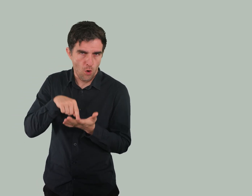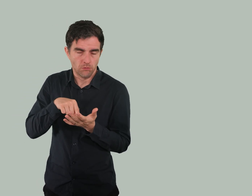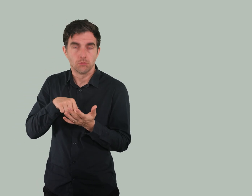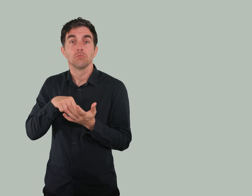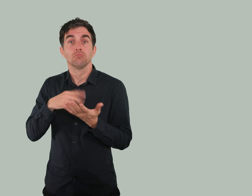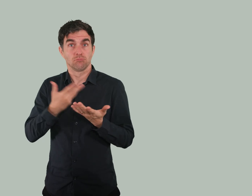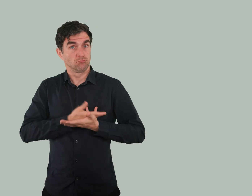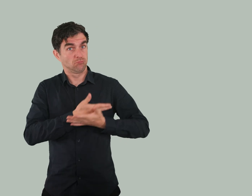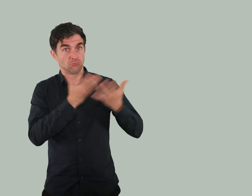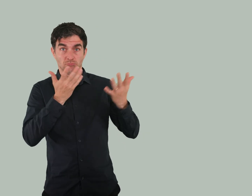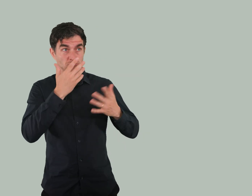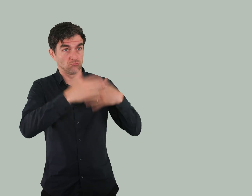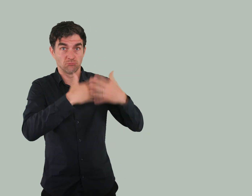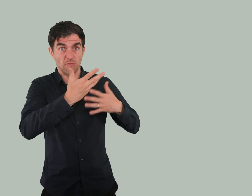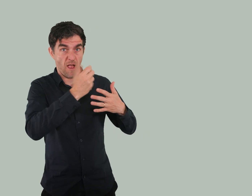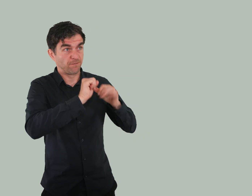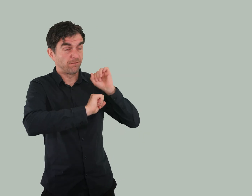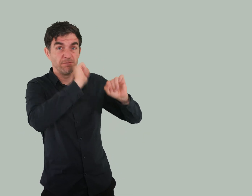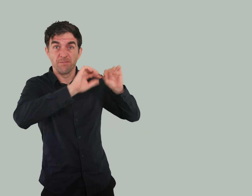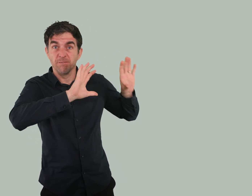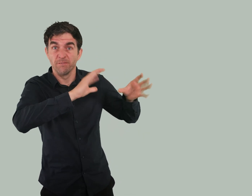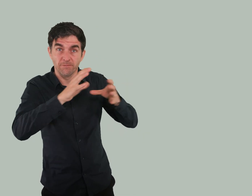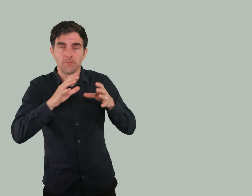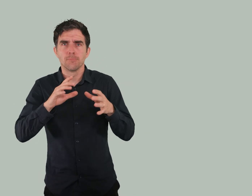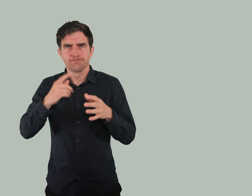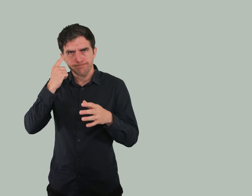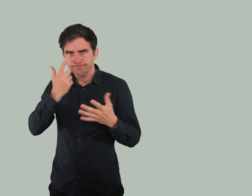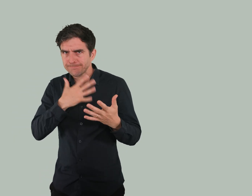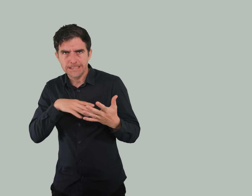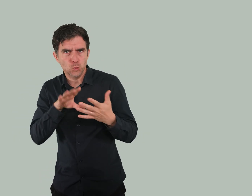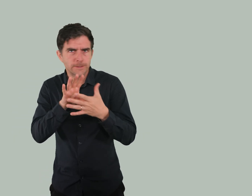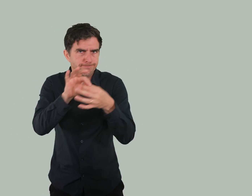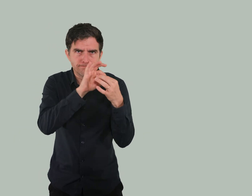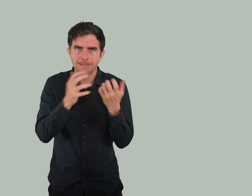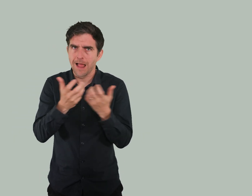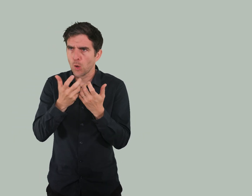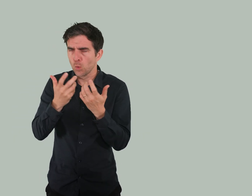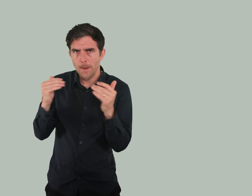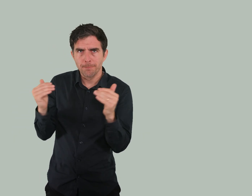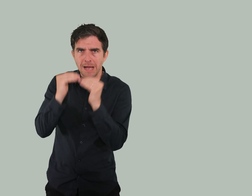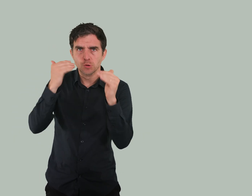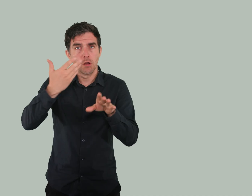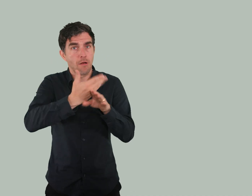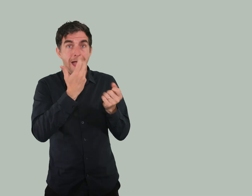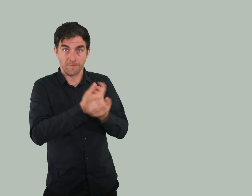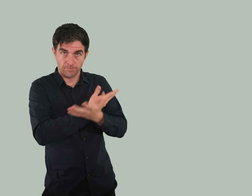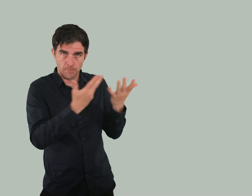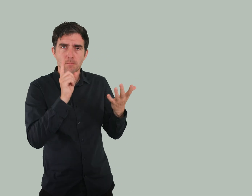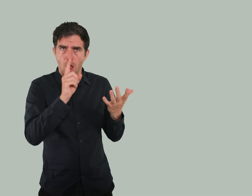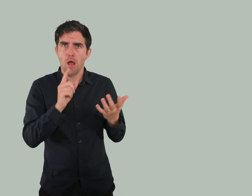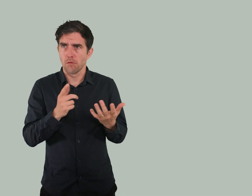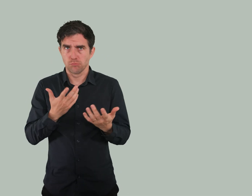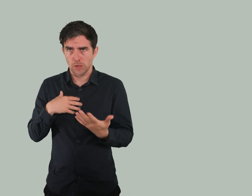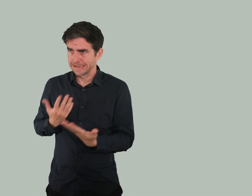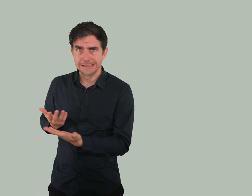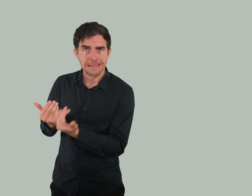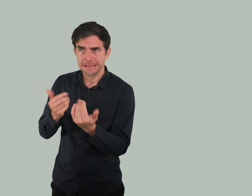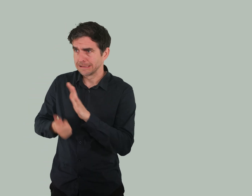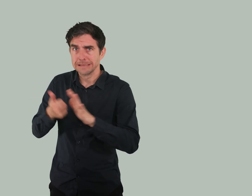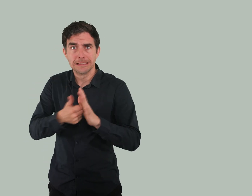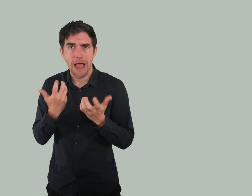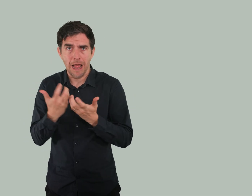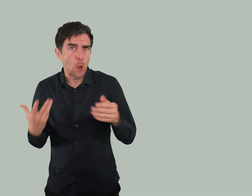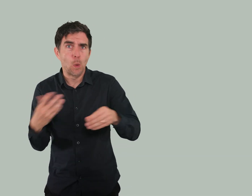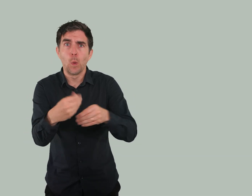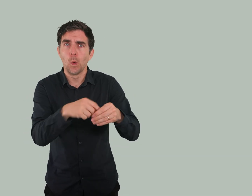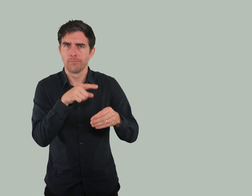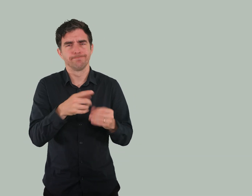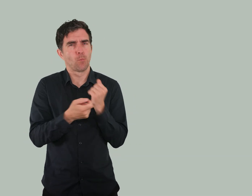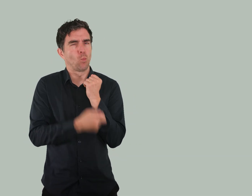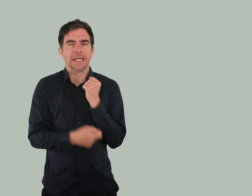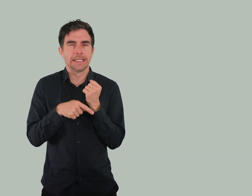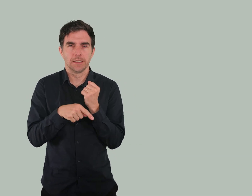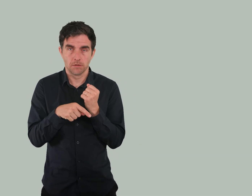the institutional bridges that should match supply and demand have weakened.